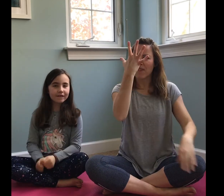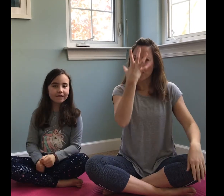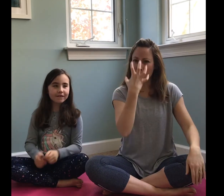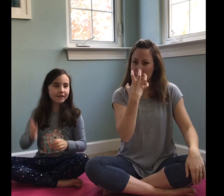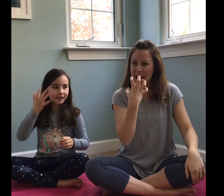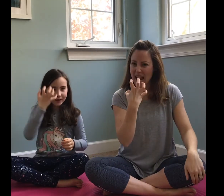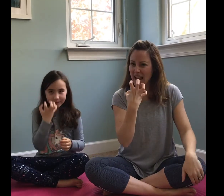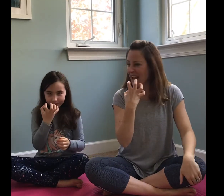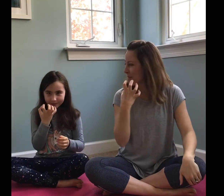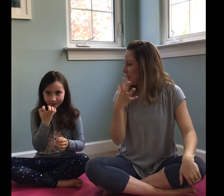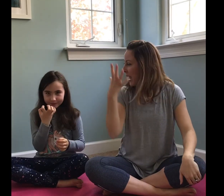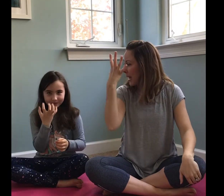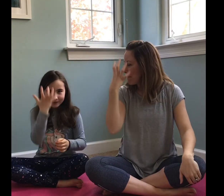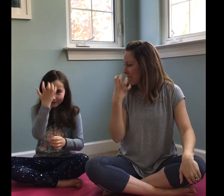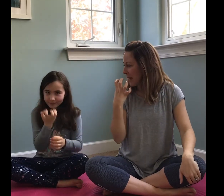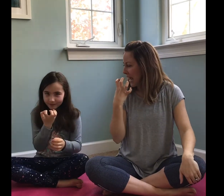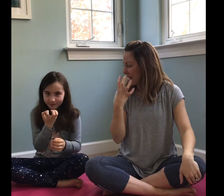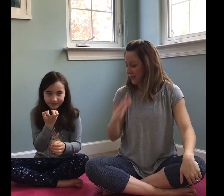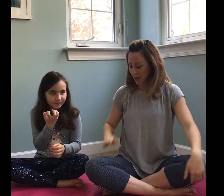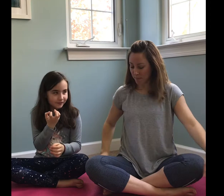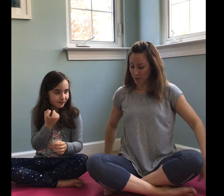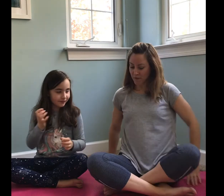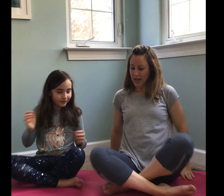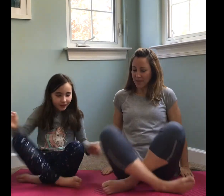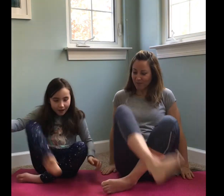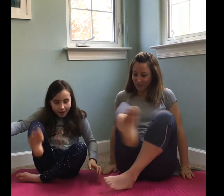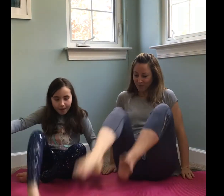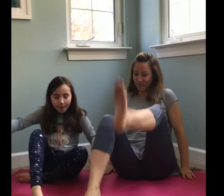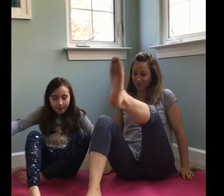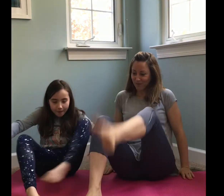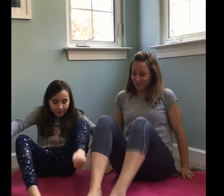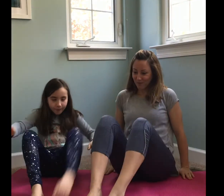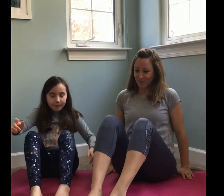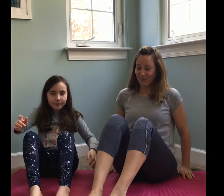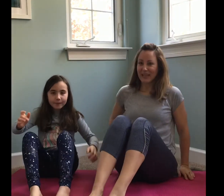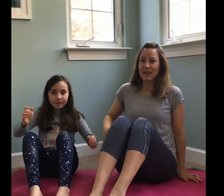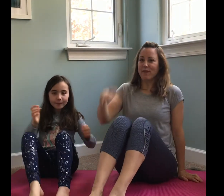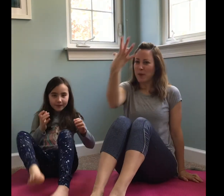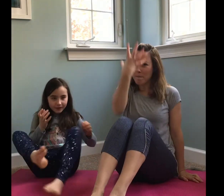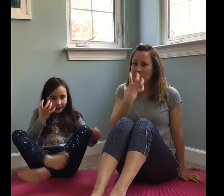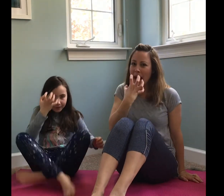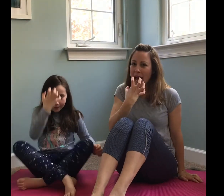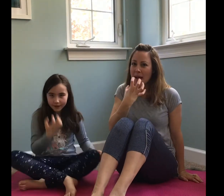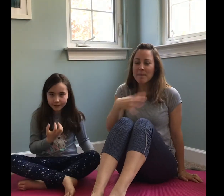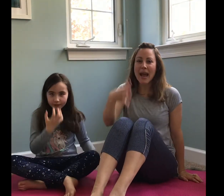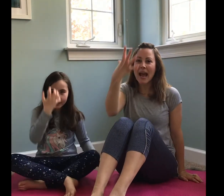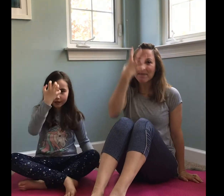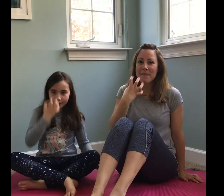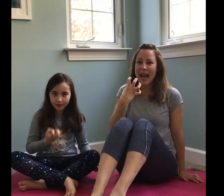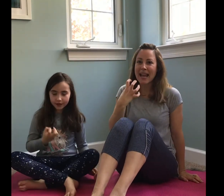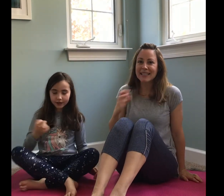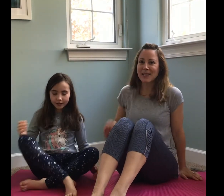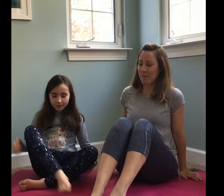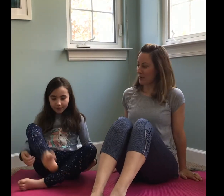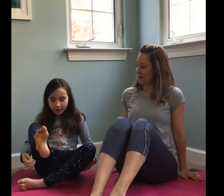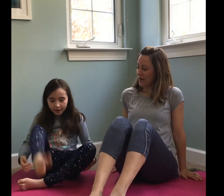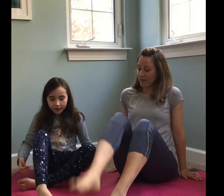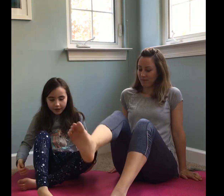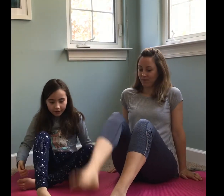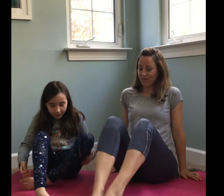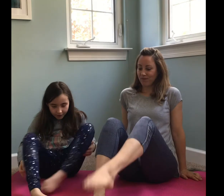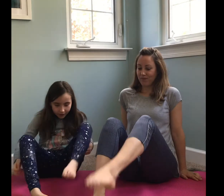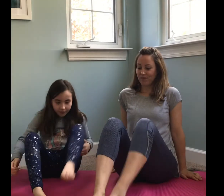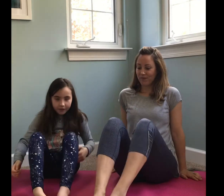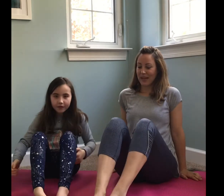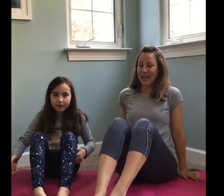if you're mad mad mad stomp your feet